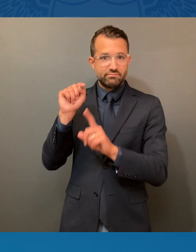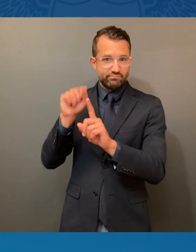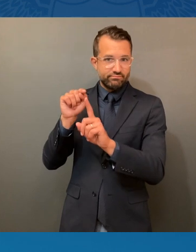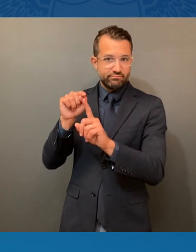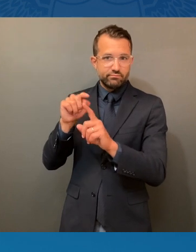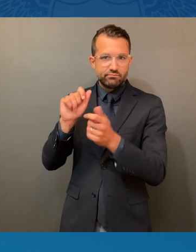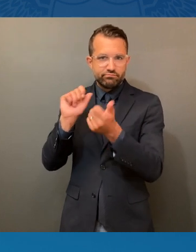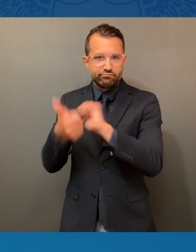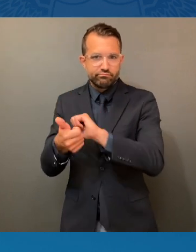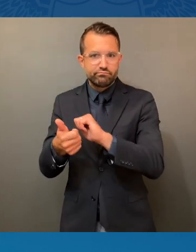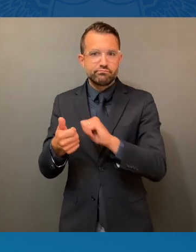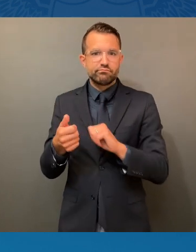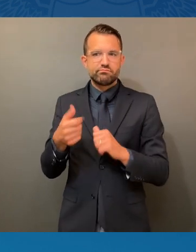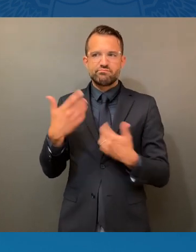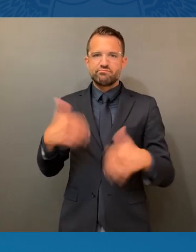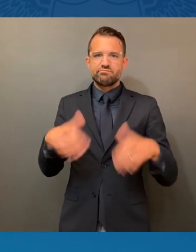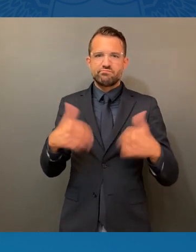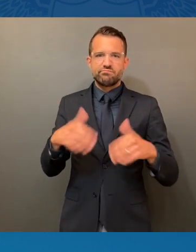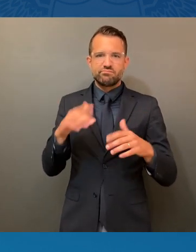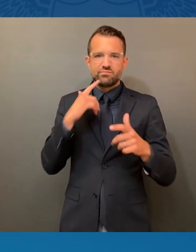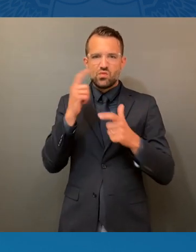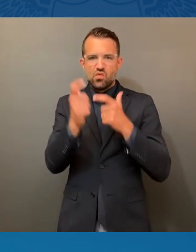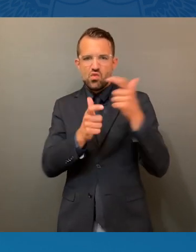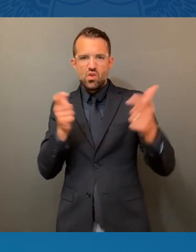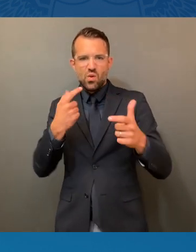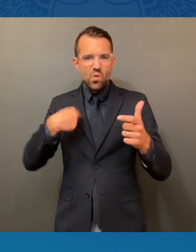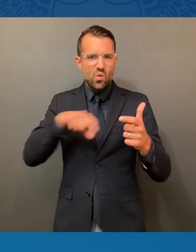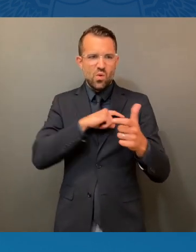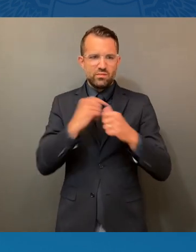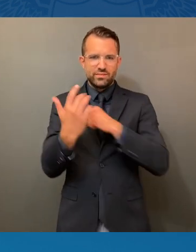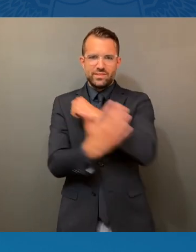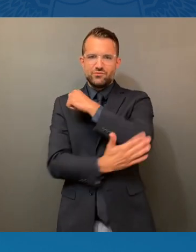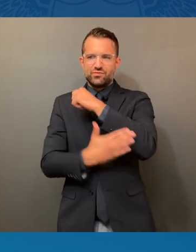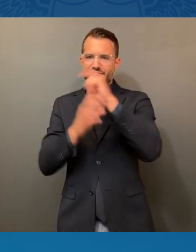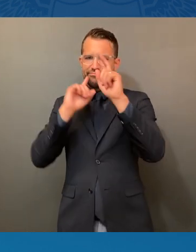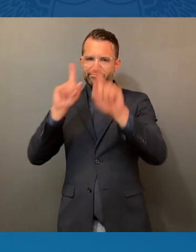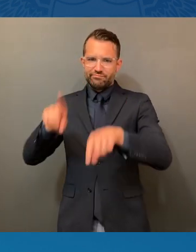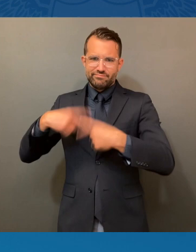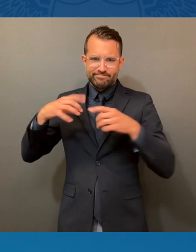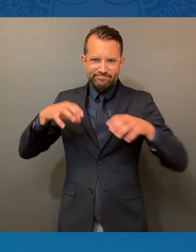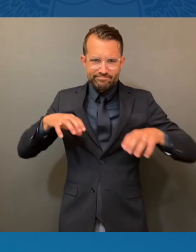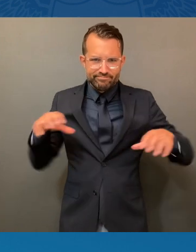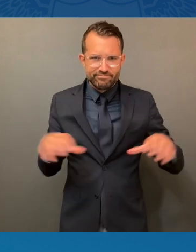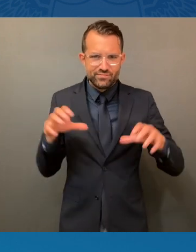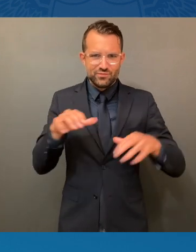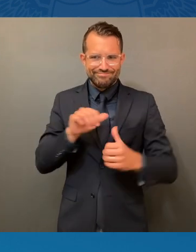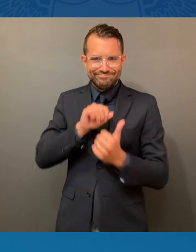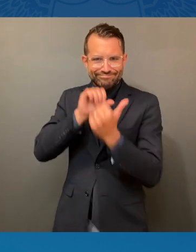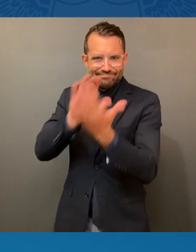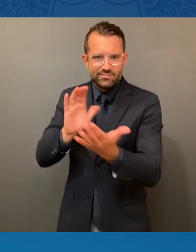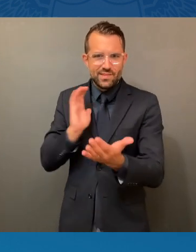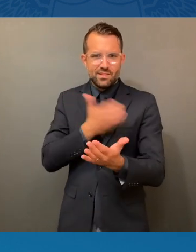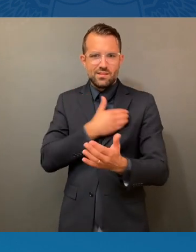that our nation has ever made to address this crisis. The leaders of California and in this Bay Area